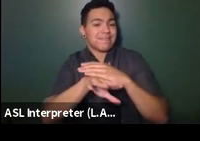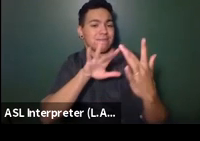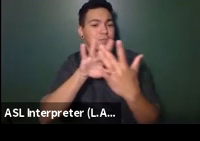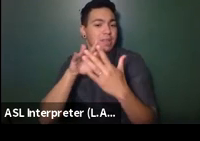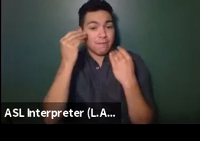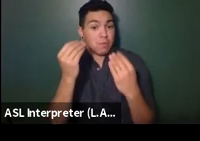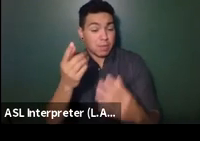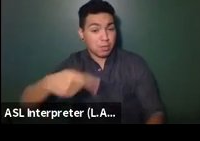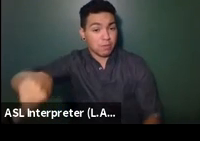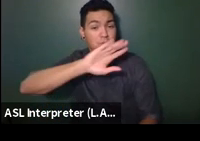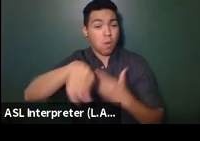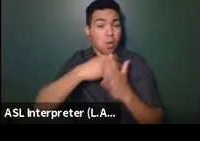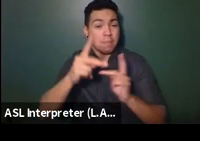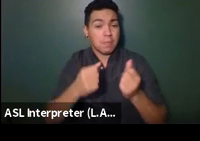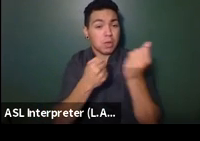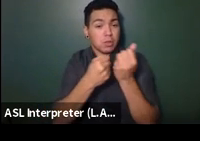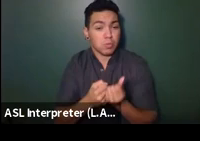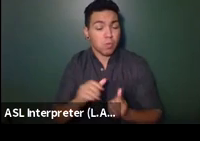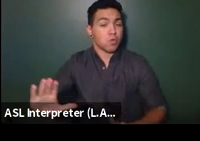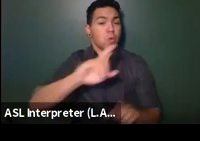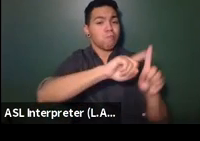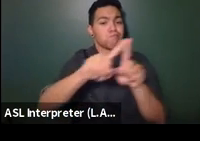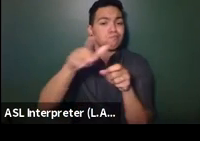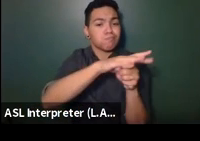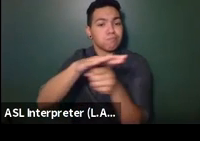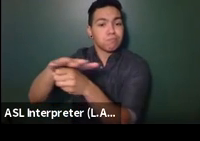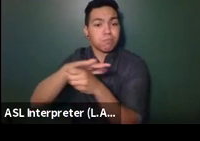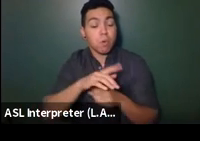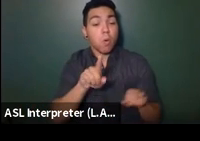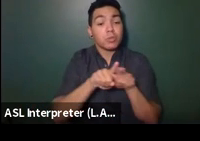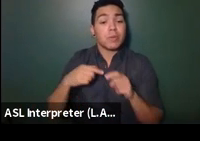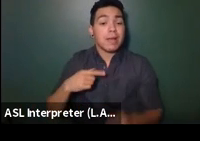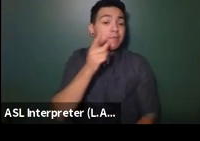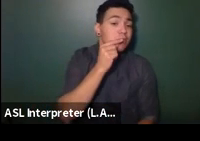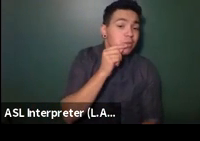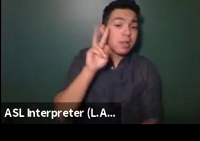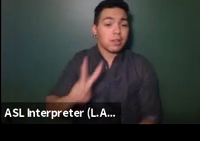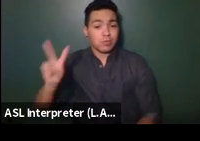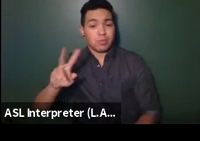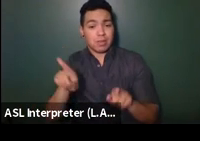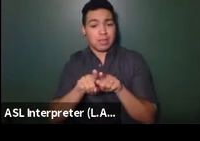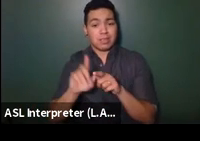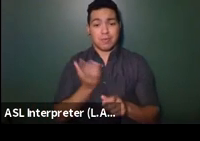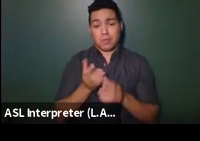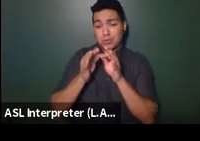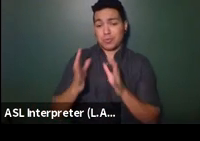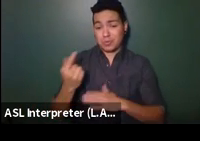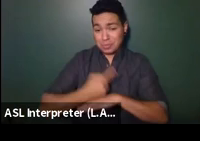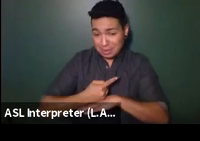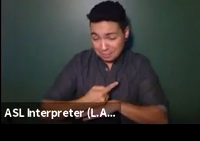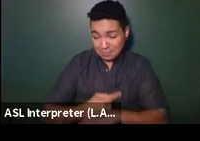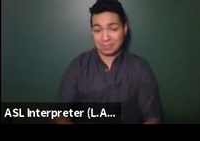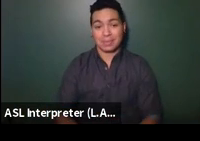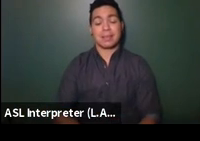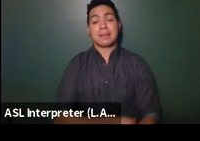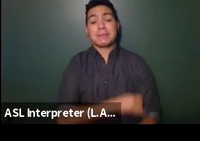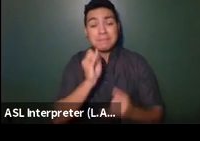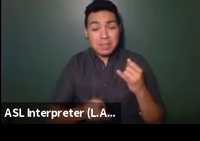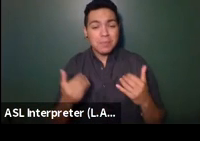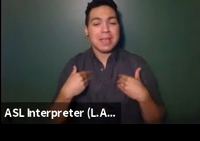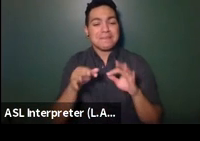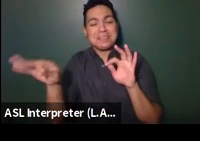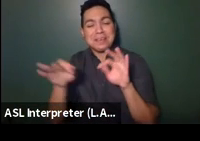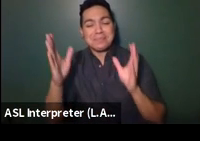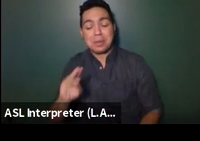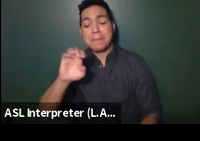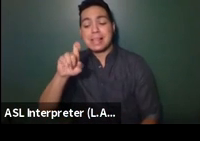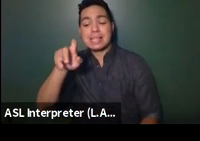ESD 189 - Amy Colburn: In your regions. We also have L'Oreal and Christina as our interpreters today and we have Melissa as our caption or. So thank you all for being here.